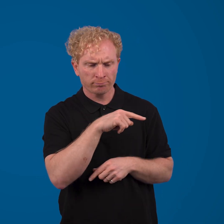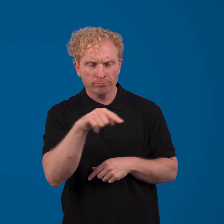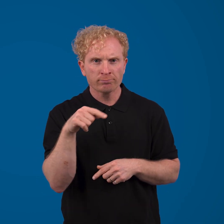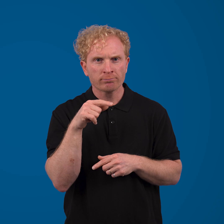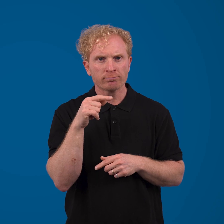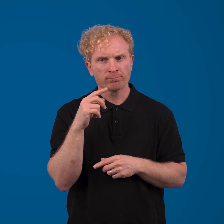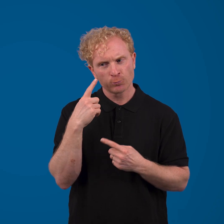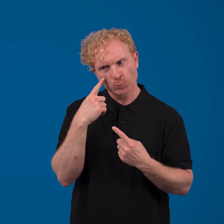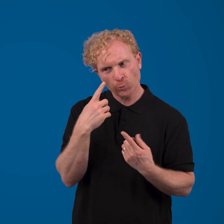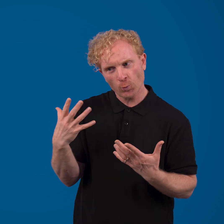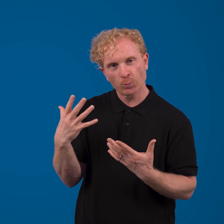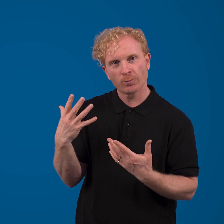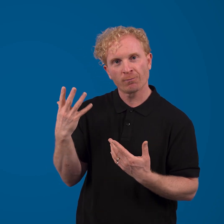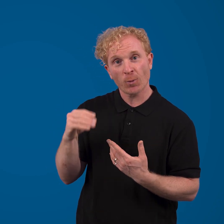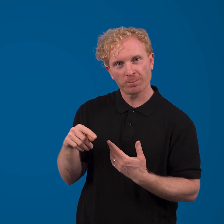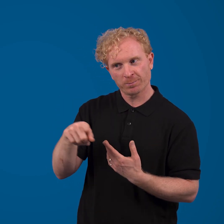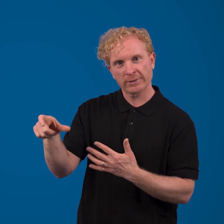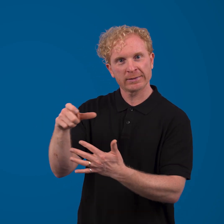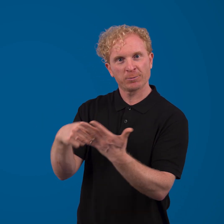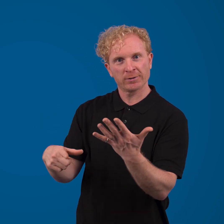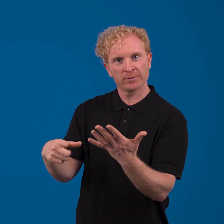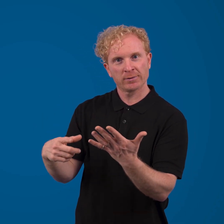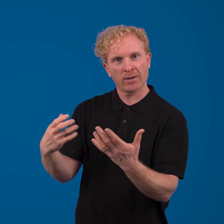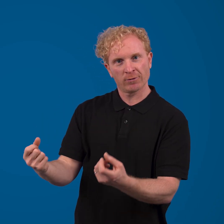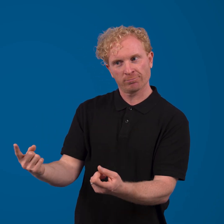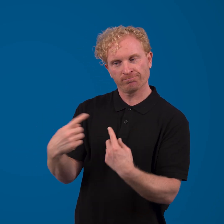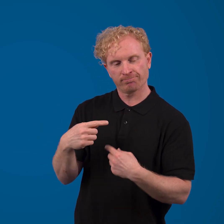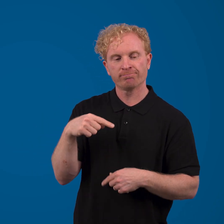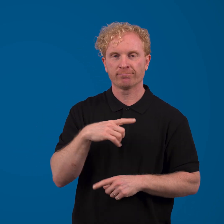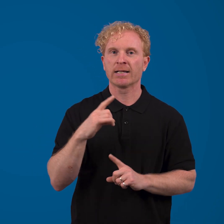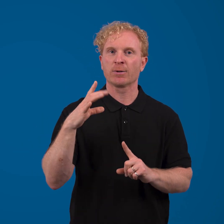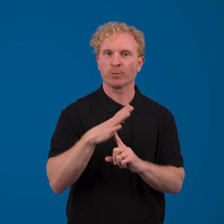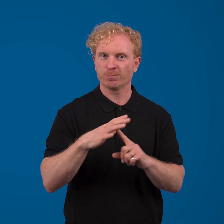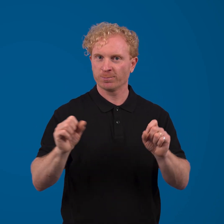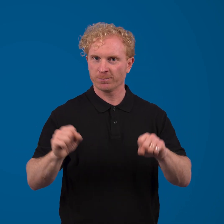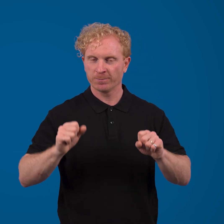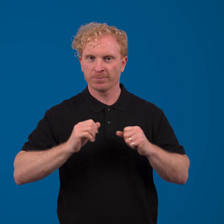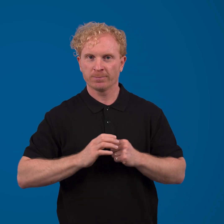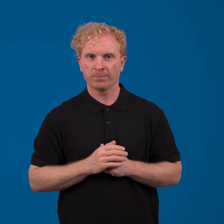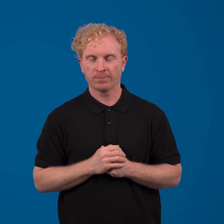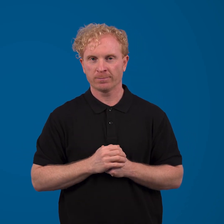which reflect what the disability community have said are important.